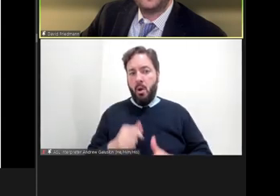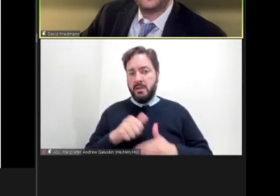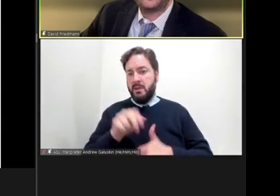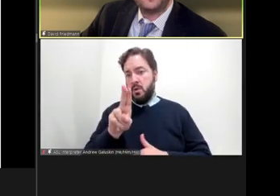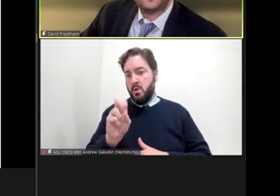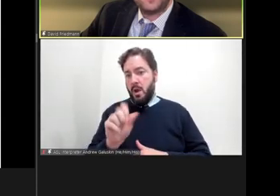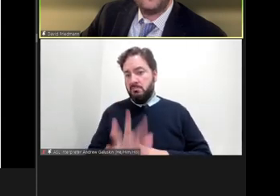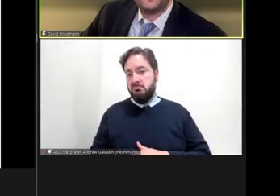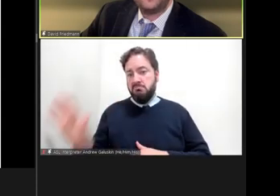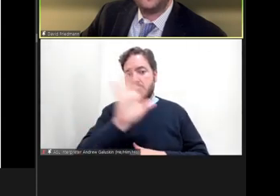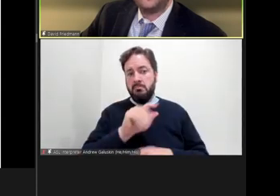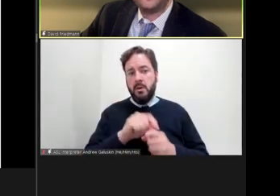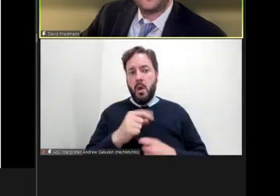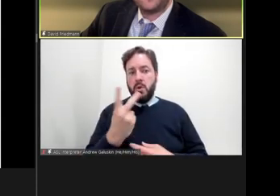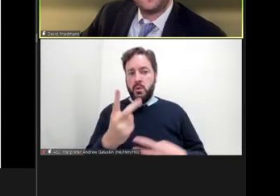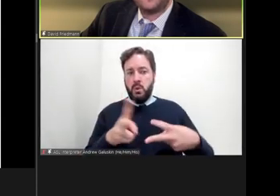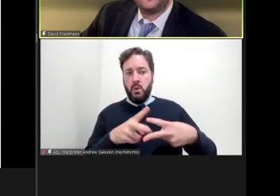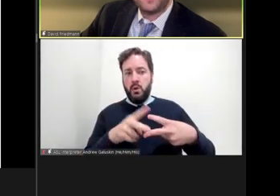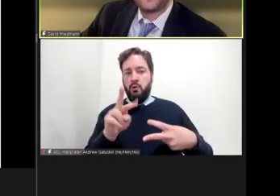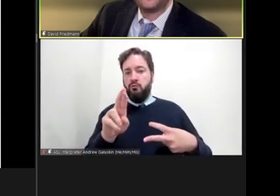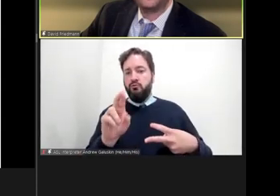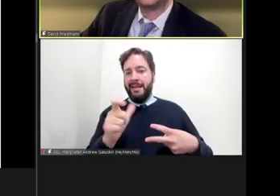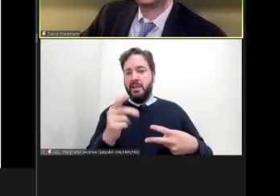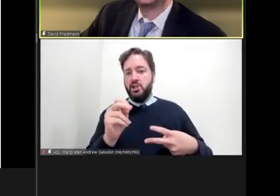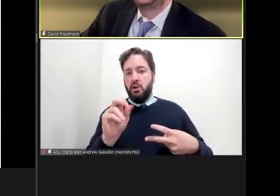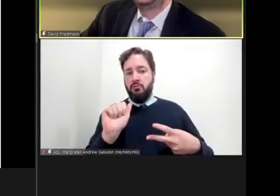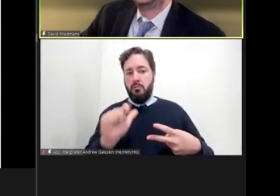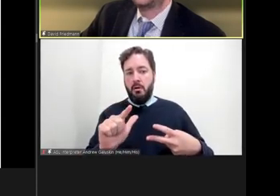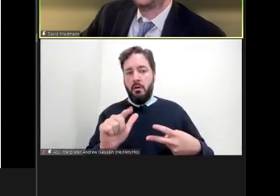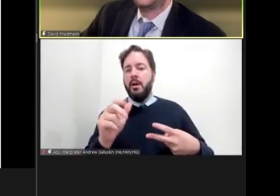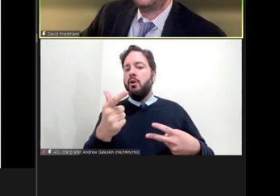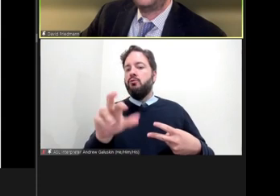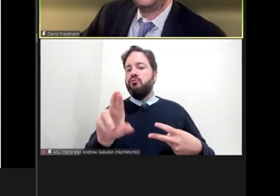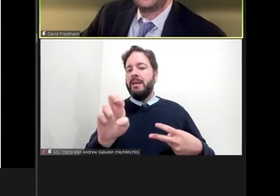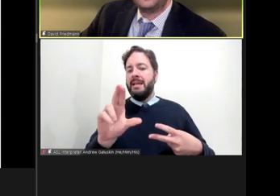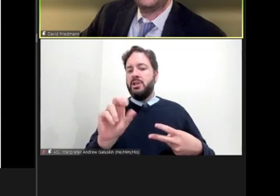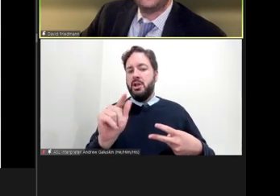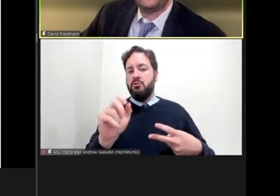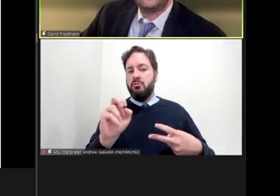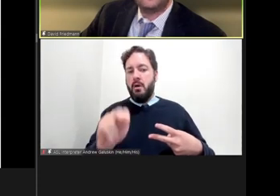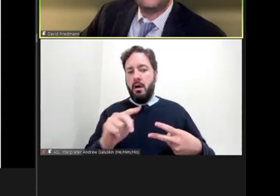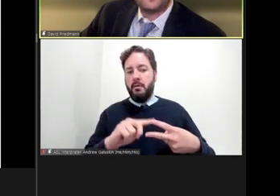in this space I highlighted here. Regeneron and Akouos. There are other companies in Asia that